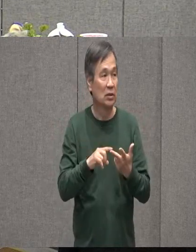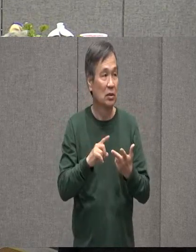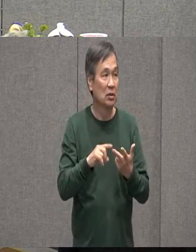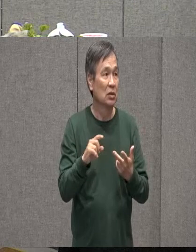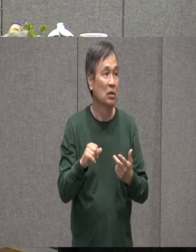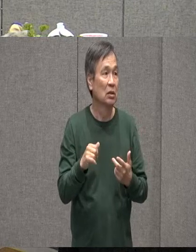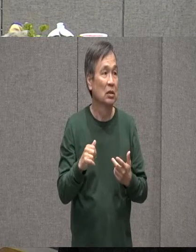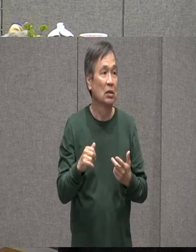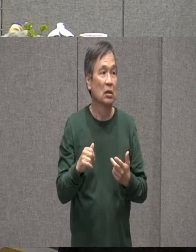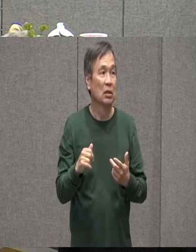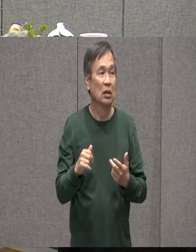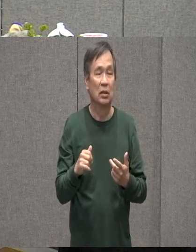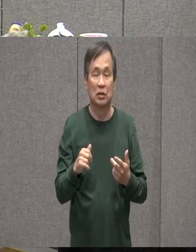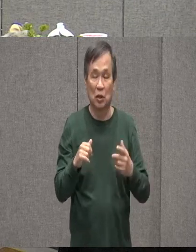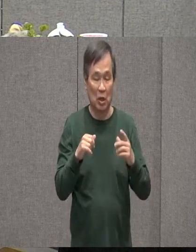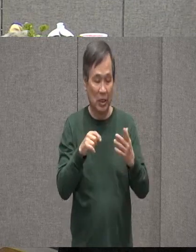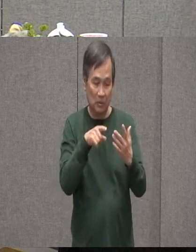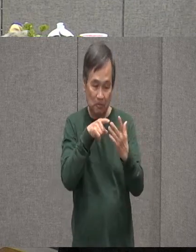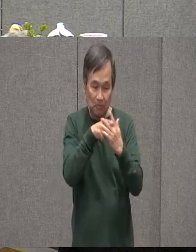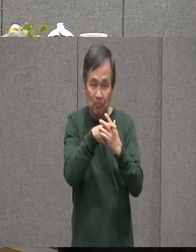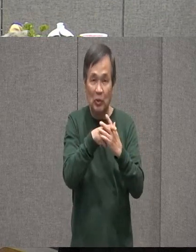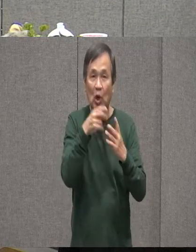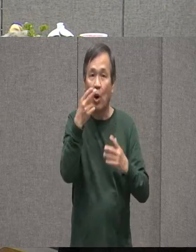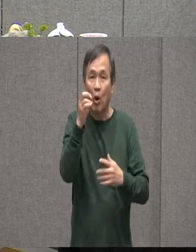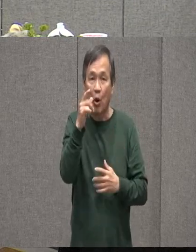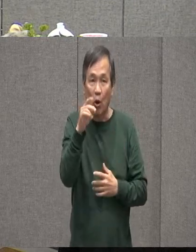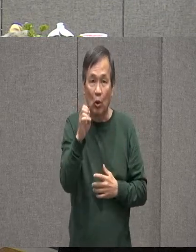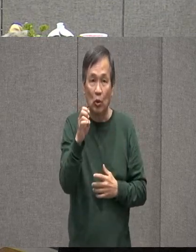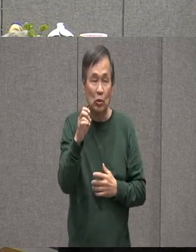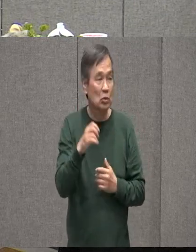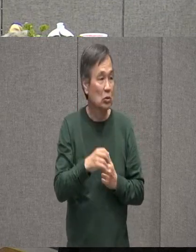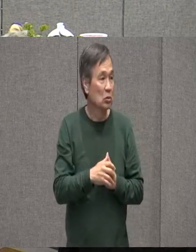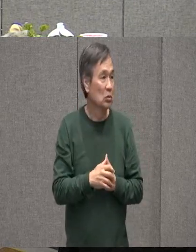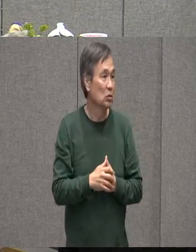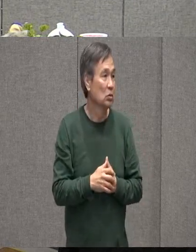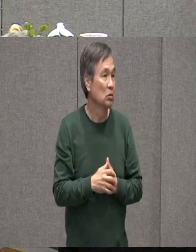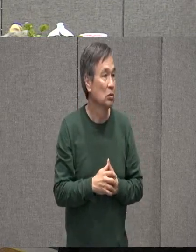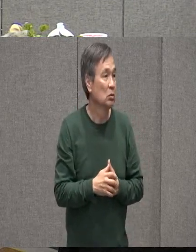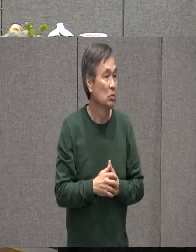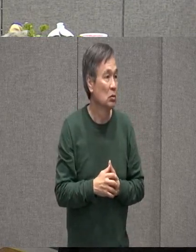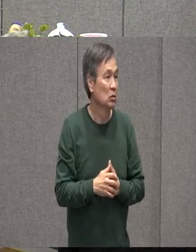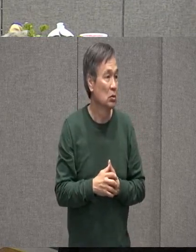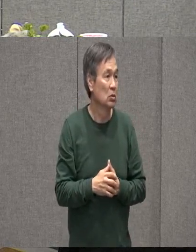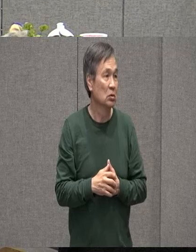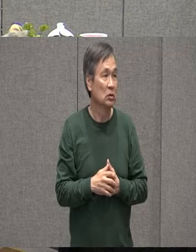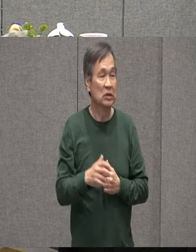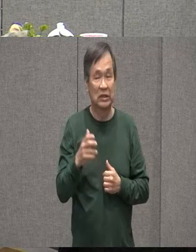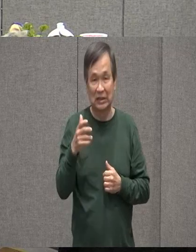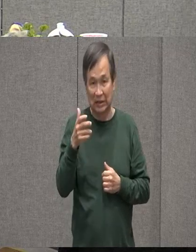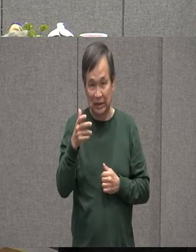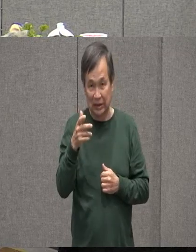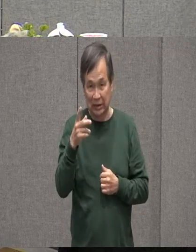to get a little hole here to fit the string through? Scissors. I could use scissors-- A needle. - And you poke a little hole.